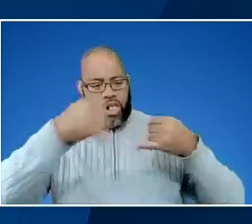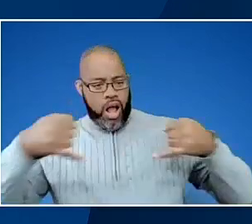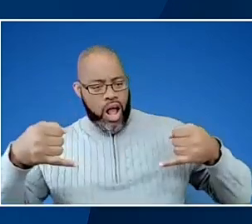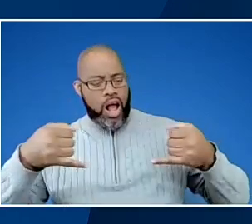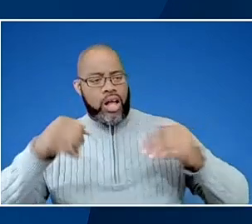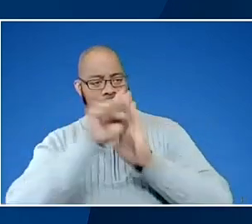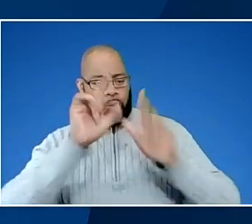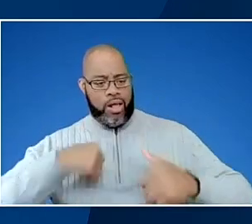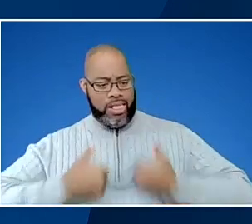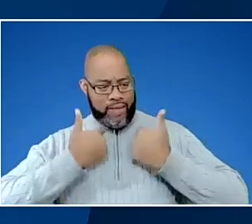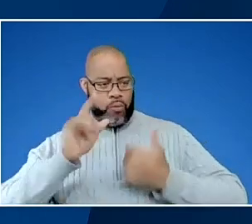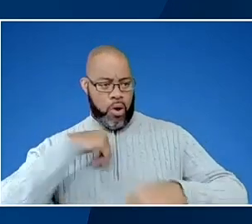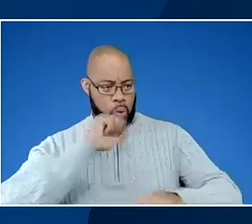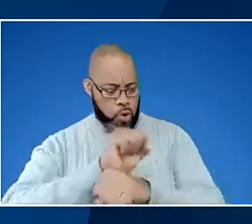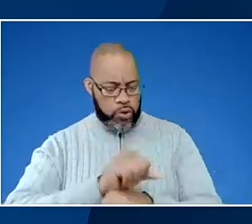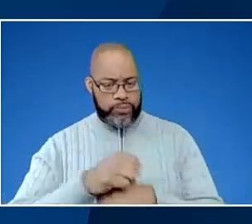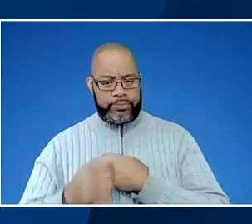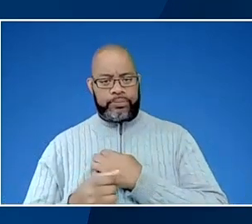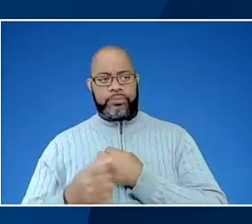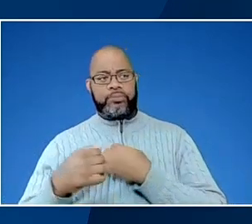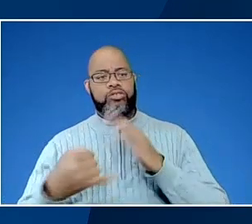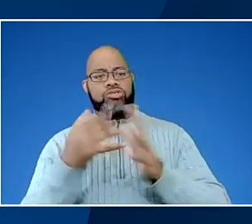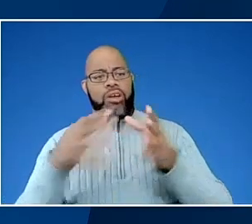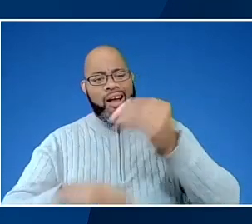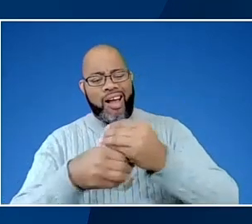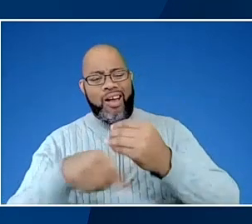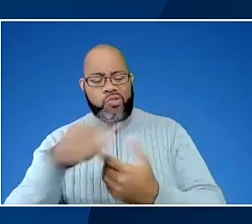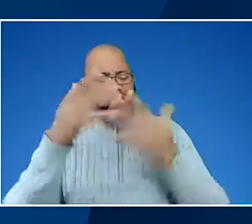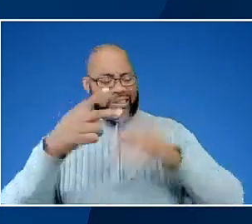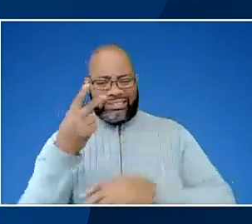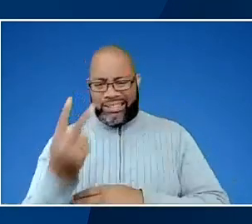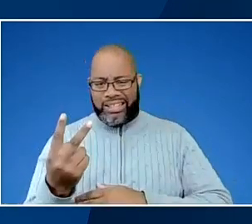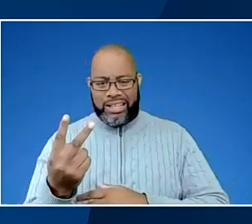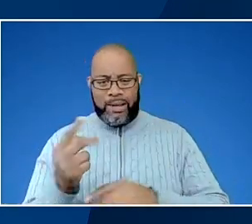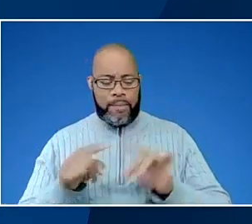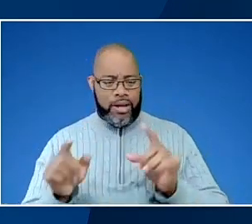and work. Just adding. Of course, you've all seen it, but, I have